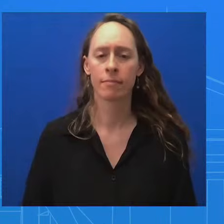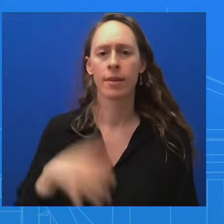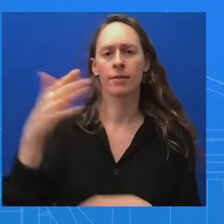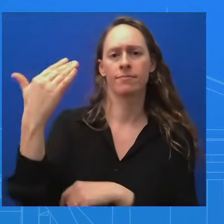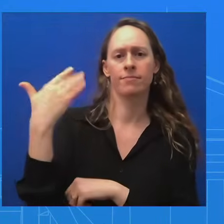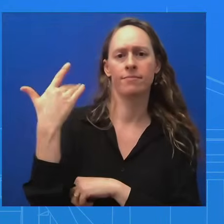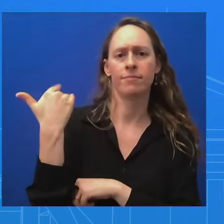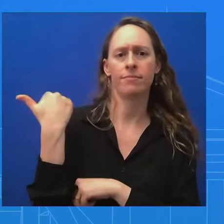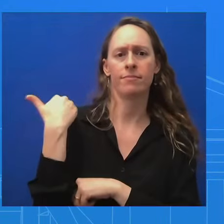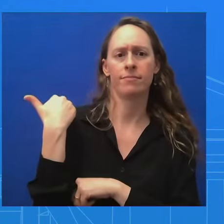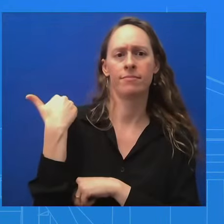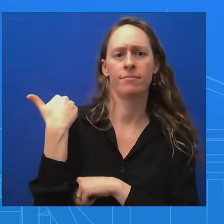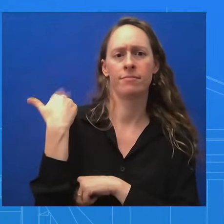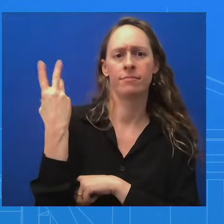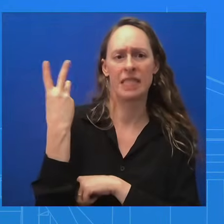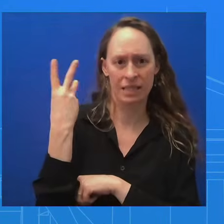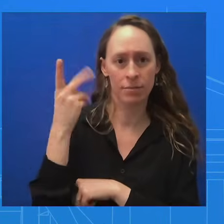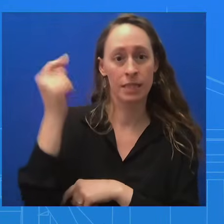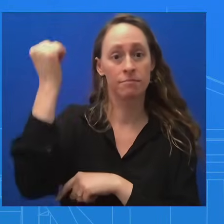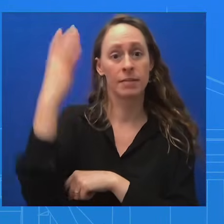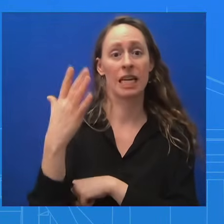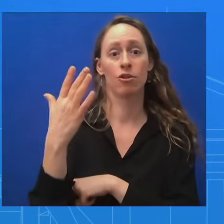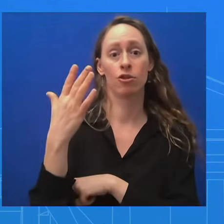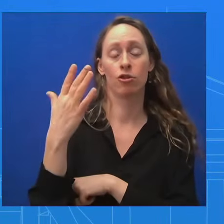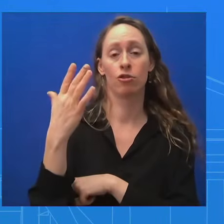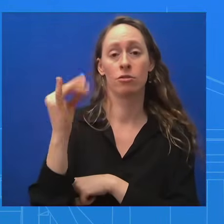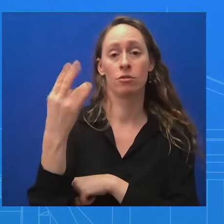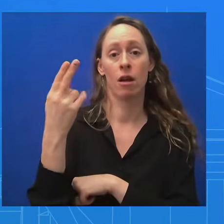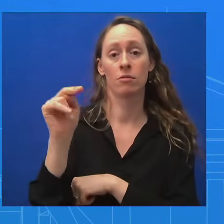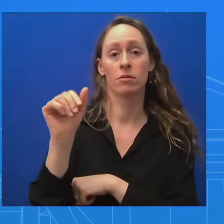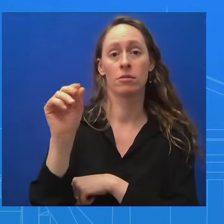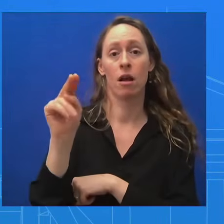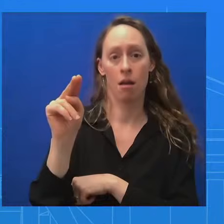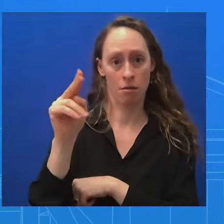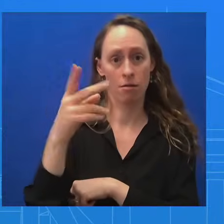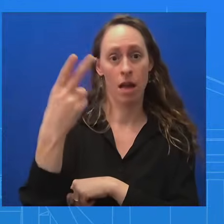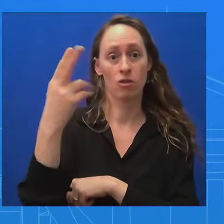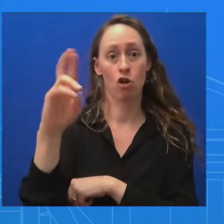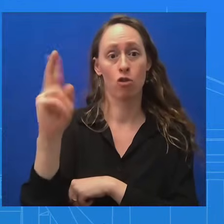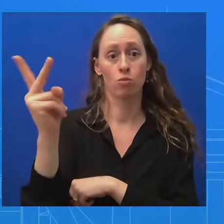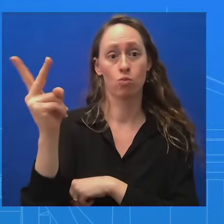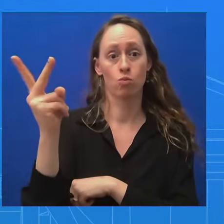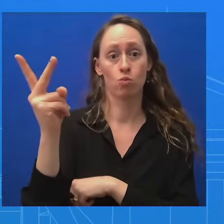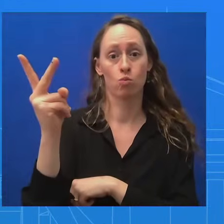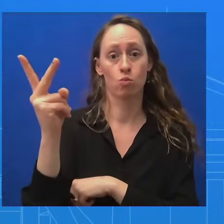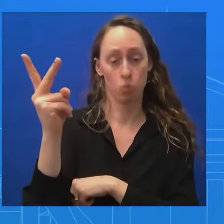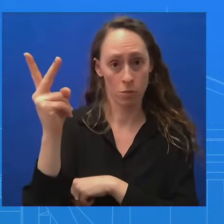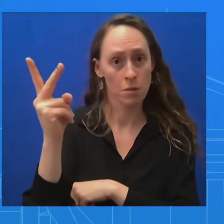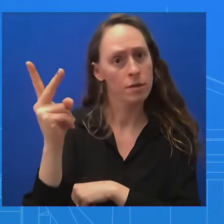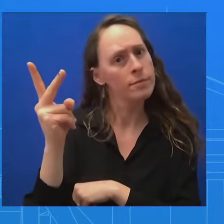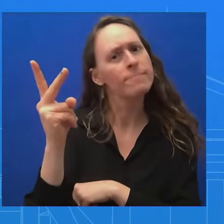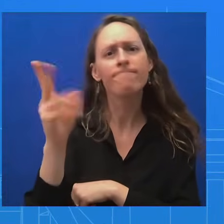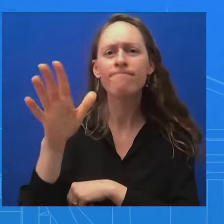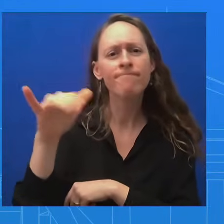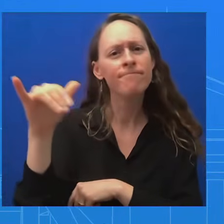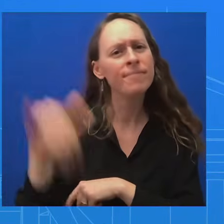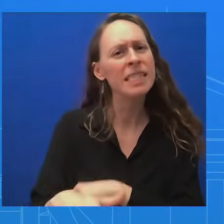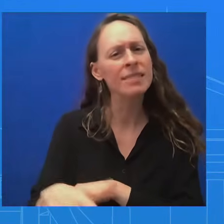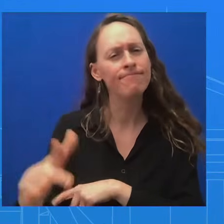Speaker Johnson is not the only congressman in the room. He has held to this hardline position. But was there any indication from House members